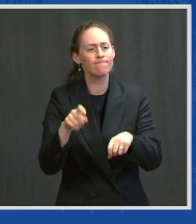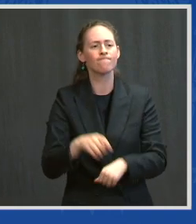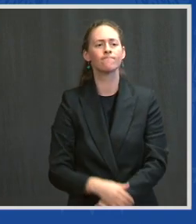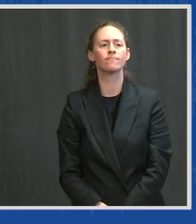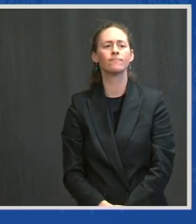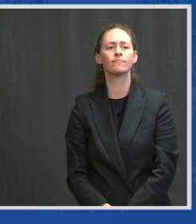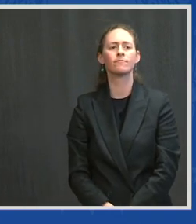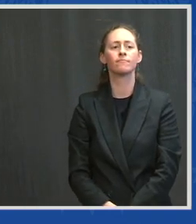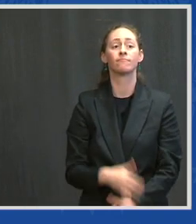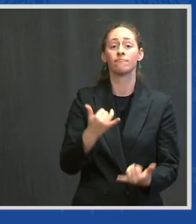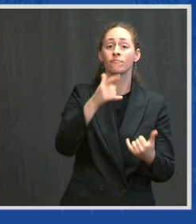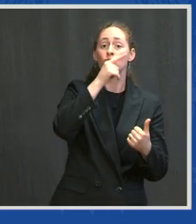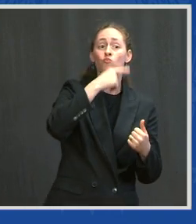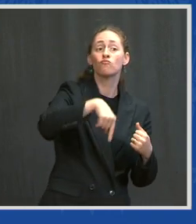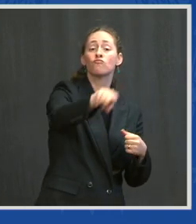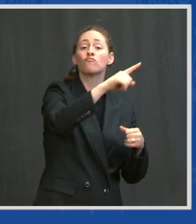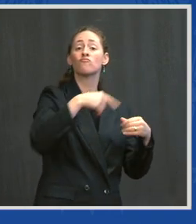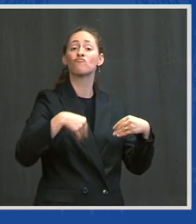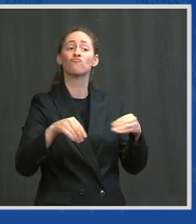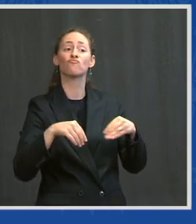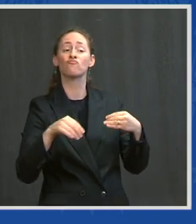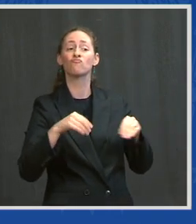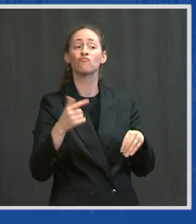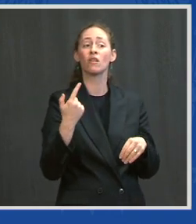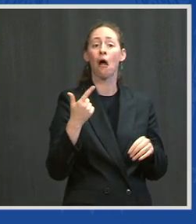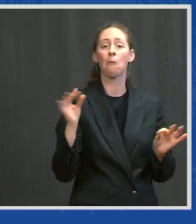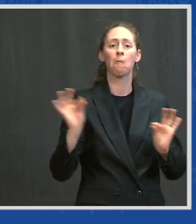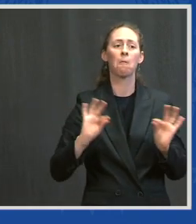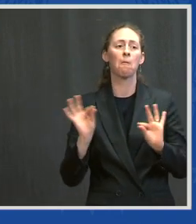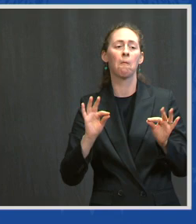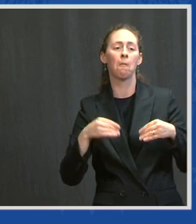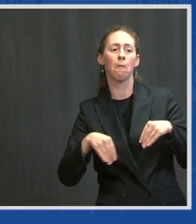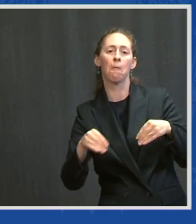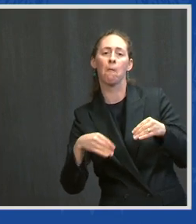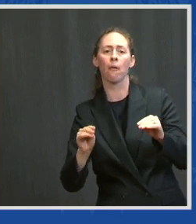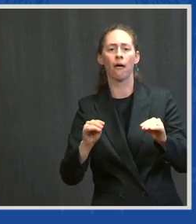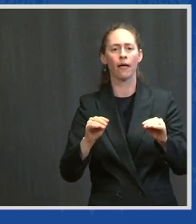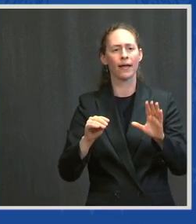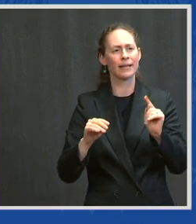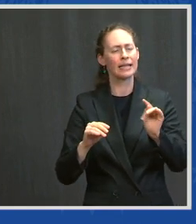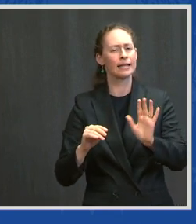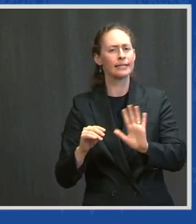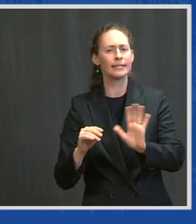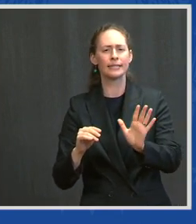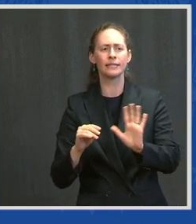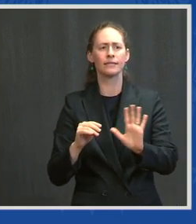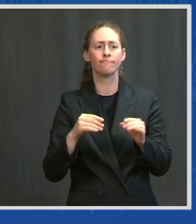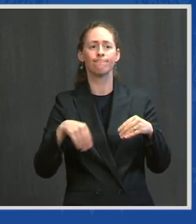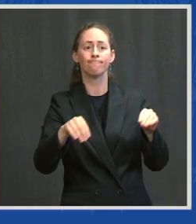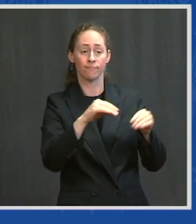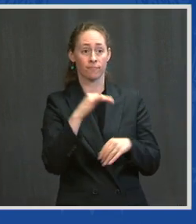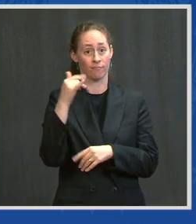to people who aren't legally allowed to own them. And I might add: The Second Amendment, from the day it was passed,